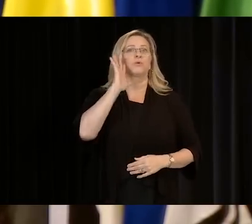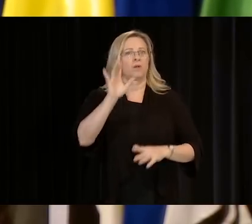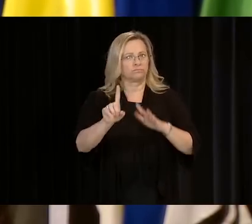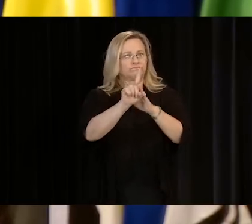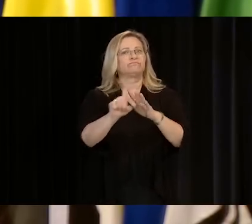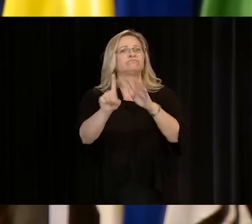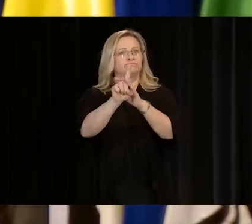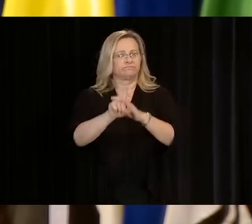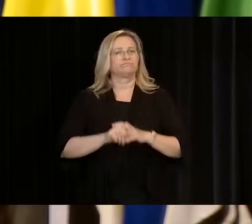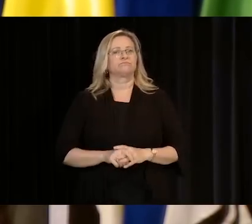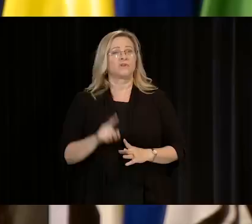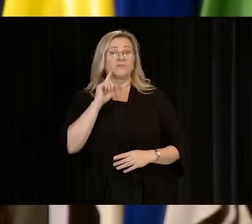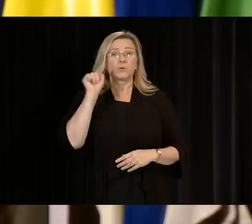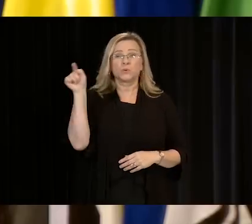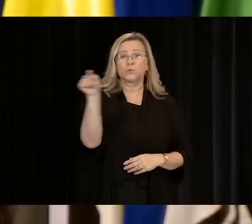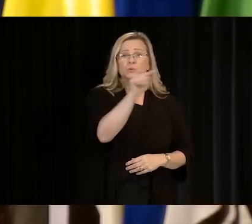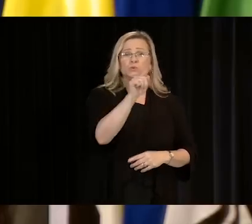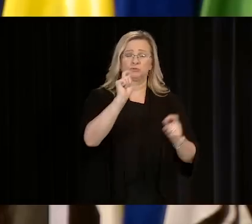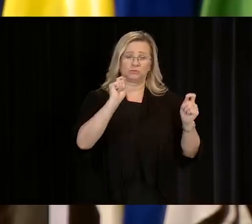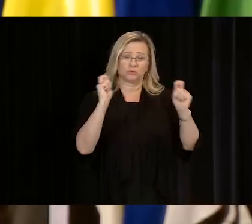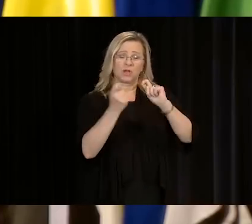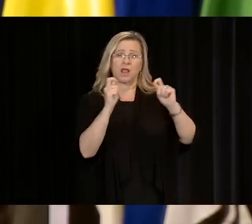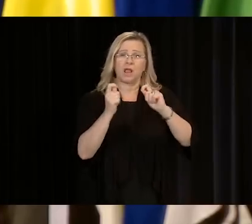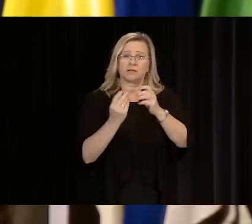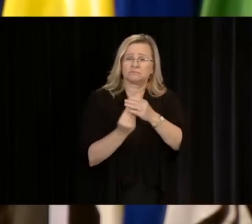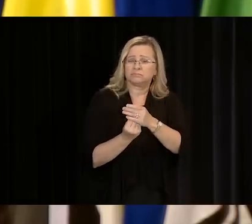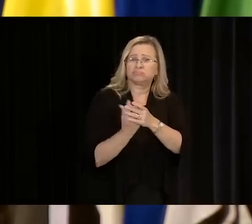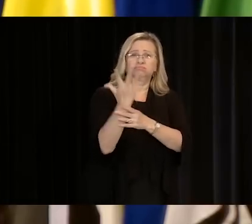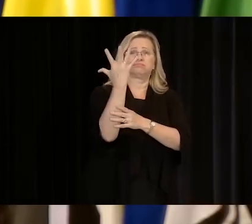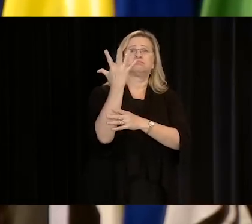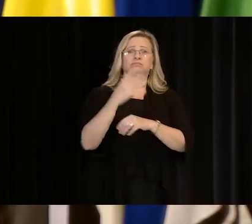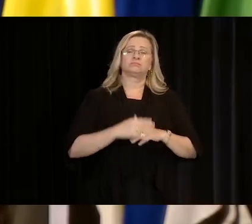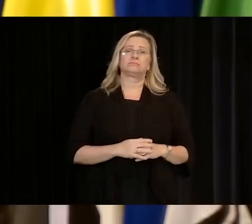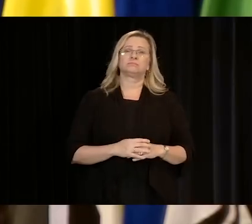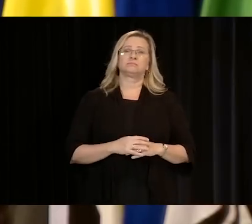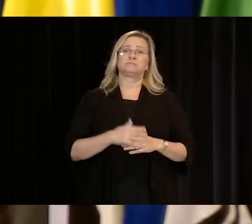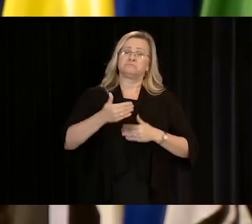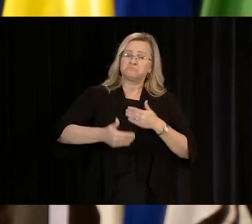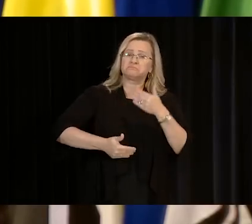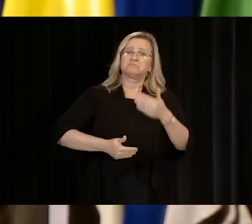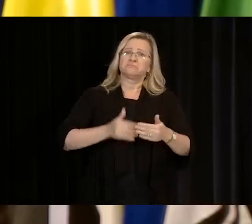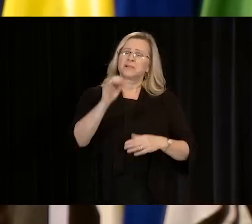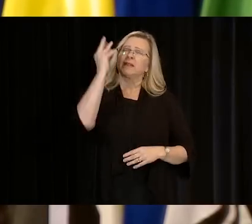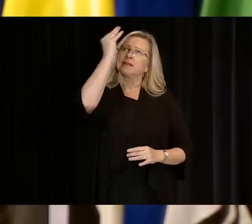AS YOU DO, LET THESE INSIGHTFUL WORDS OF POET MAYA ANGELOU INSPIRE YOU: